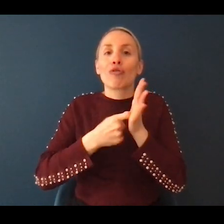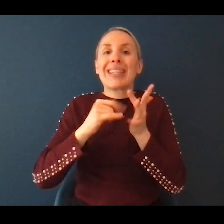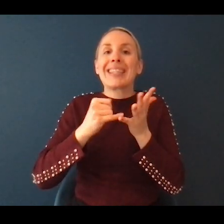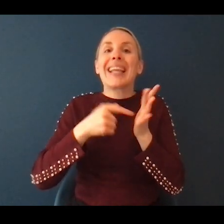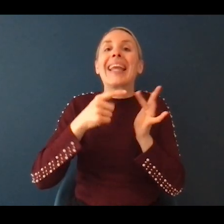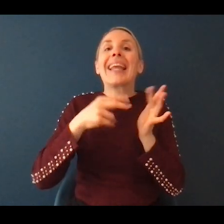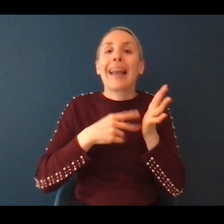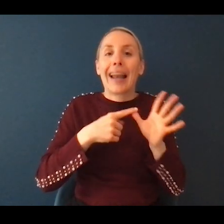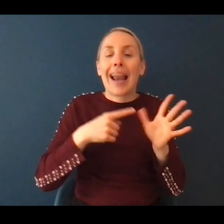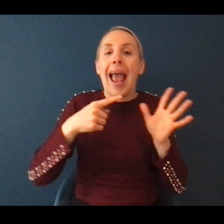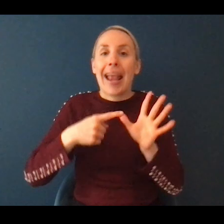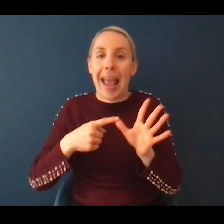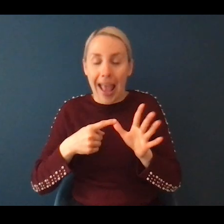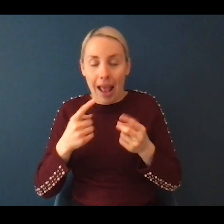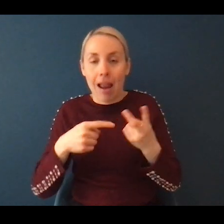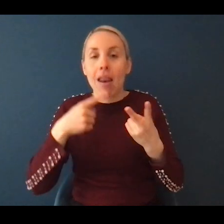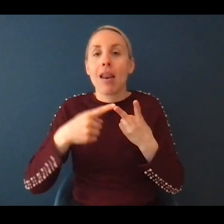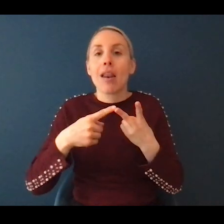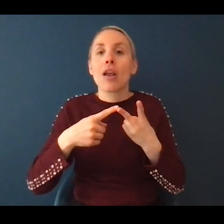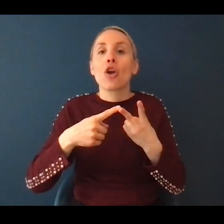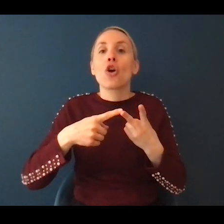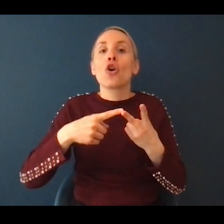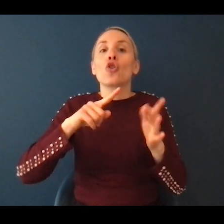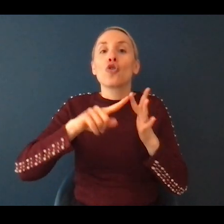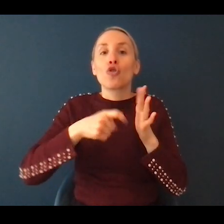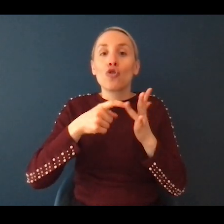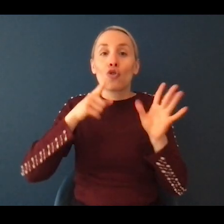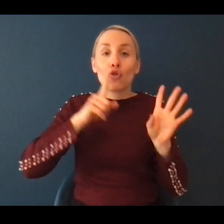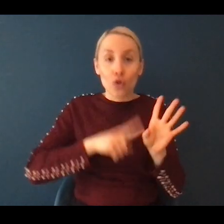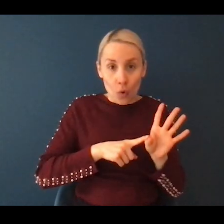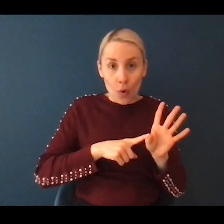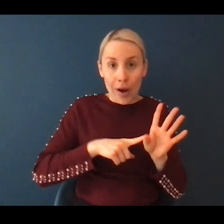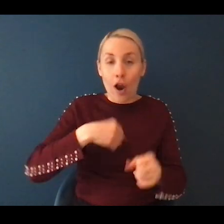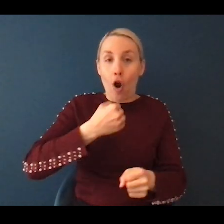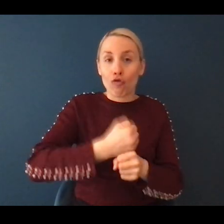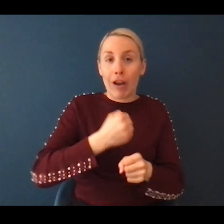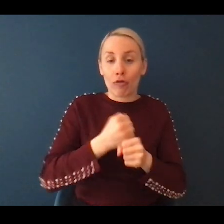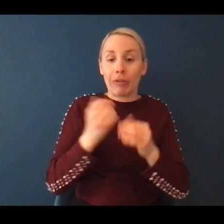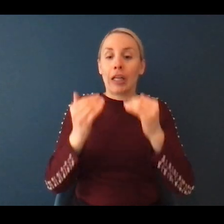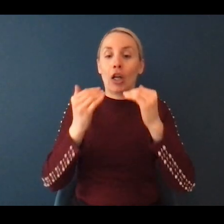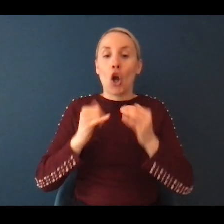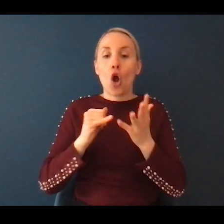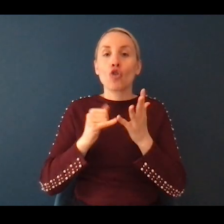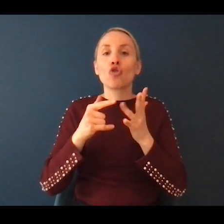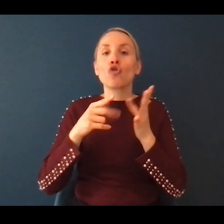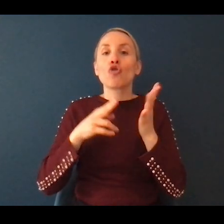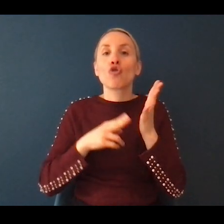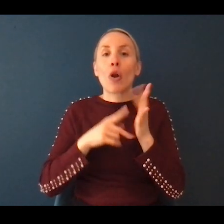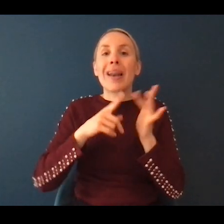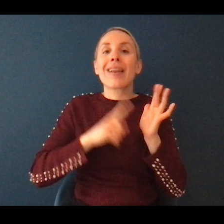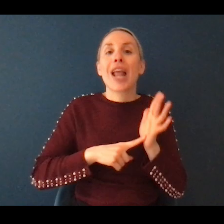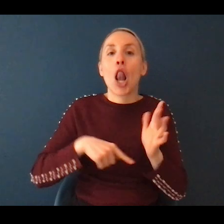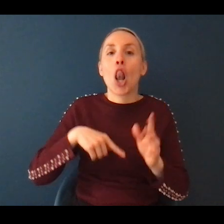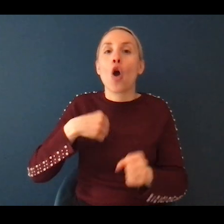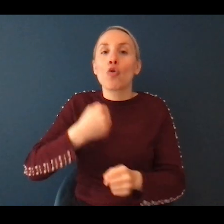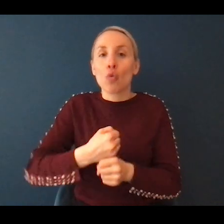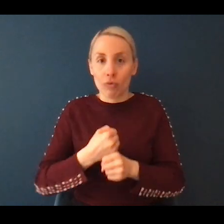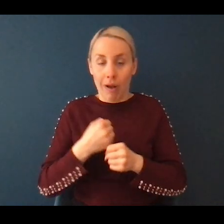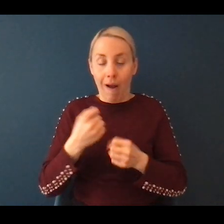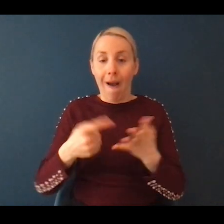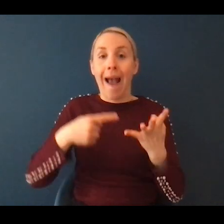artist Joy Gregory and photographer Sunil Gupta alongside them will be myself currently